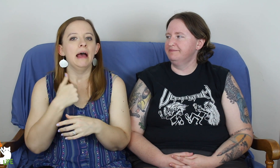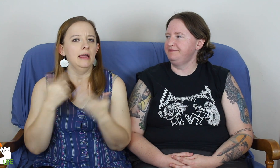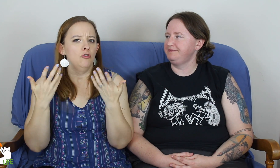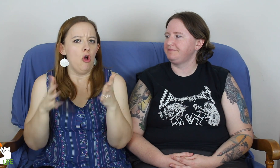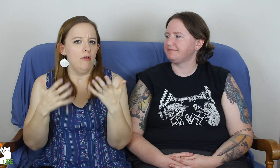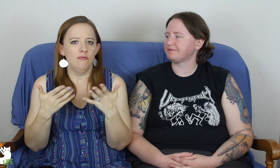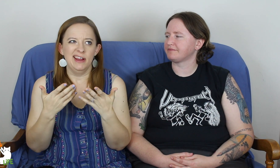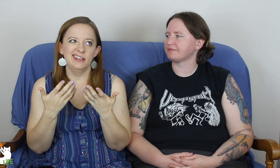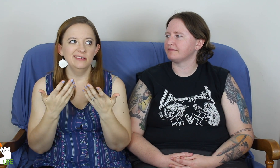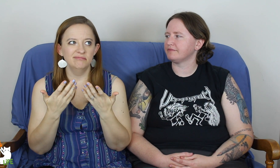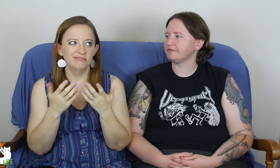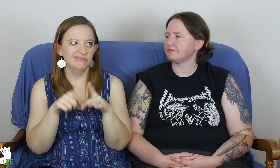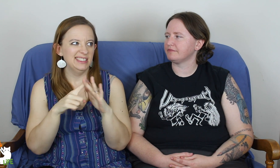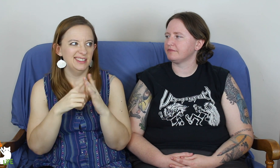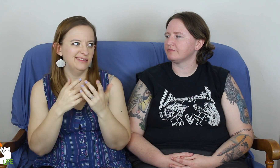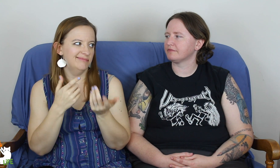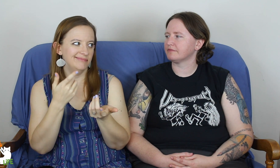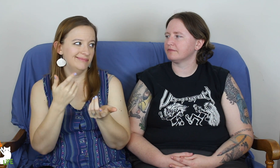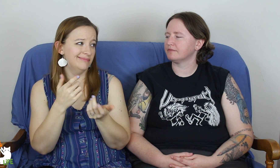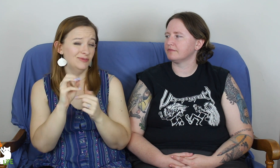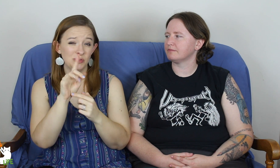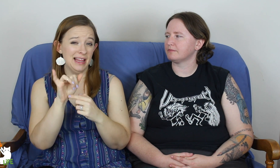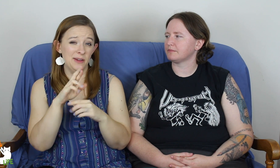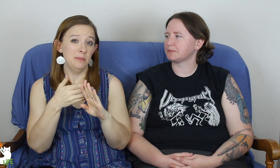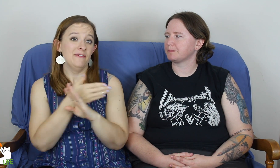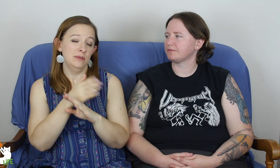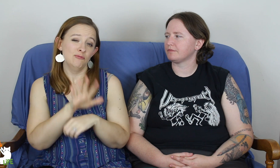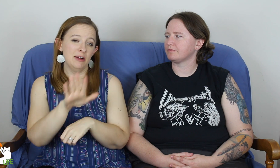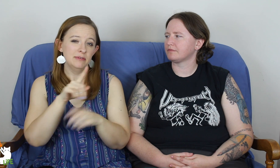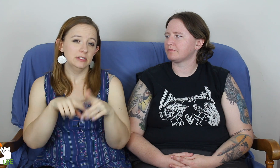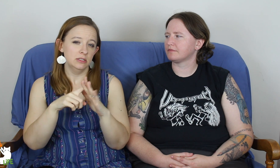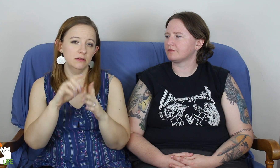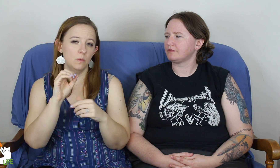is I had already started I would say at the beginning of July or before that